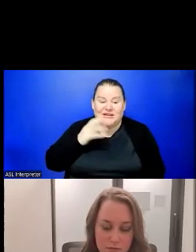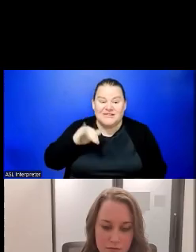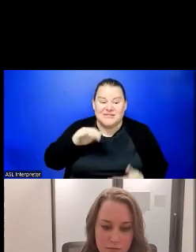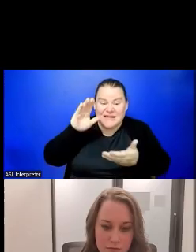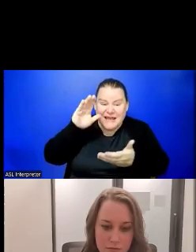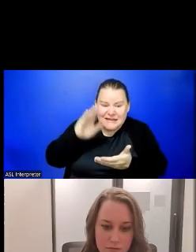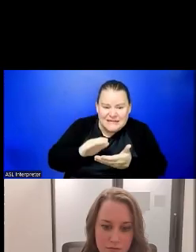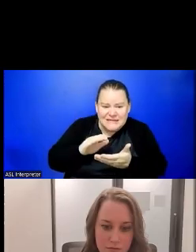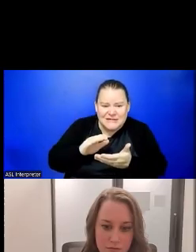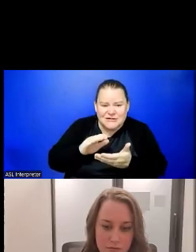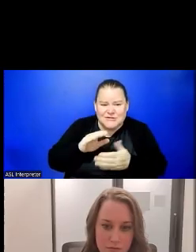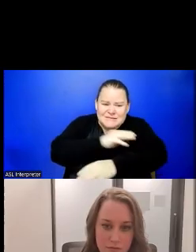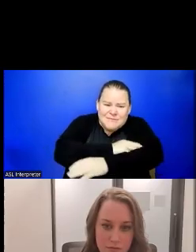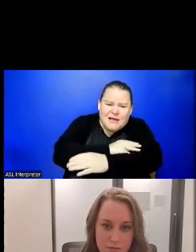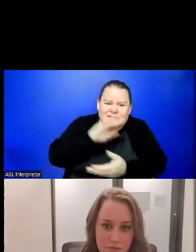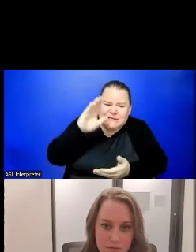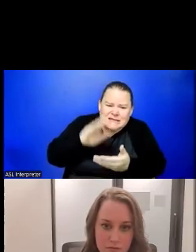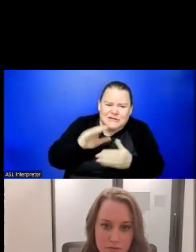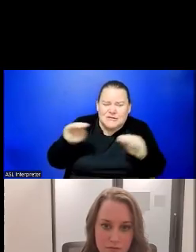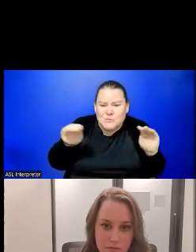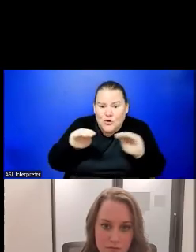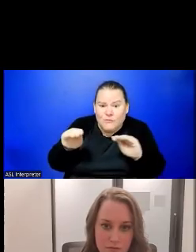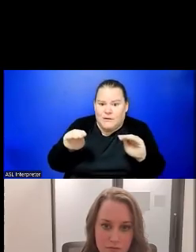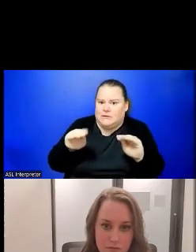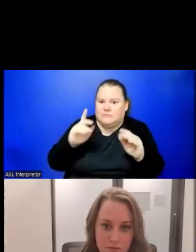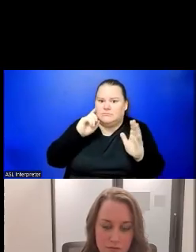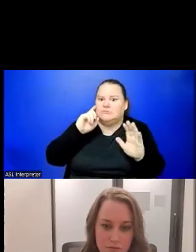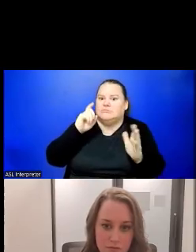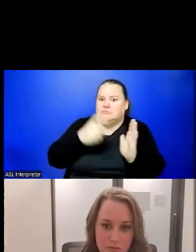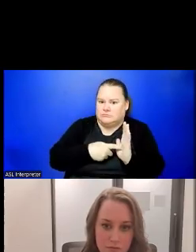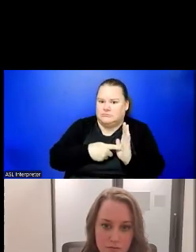movement is very striking. For those that have been around